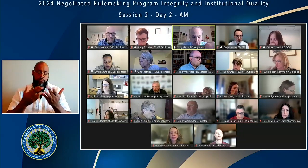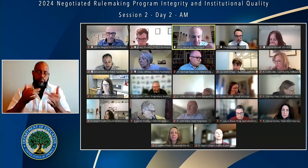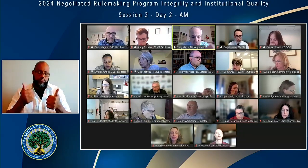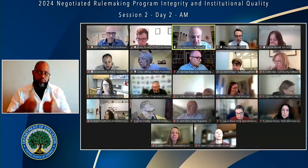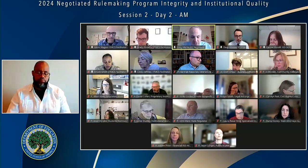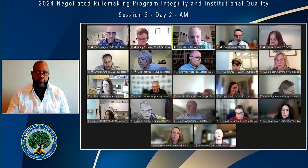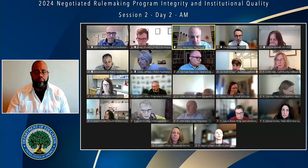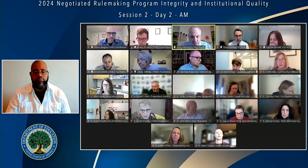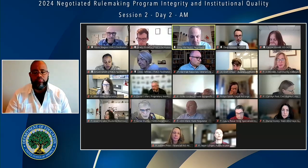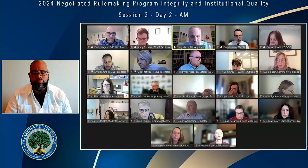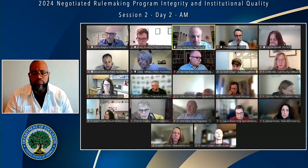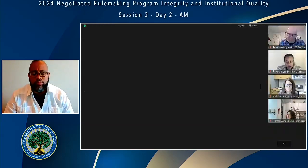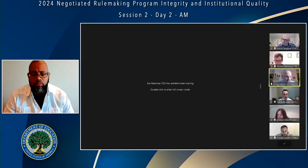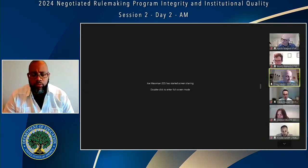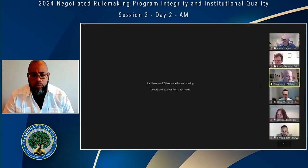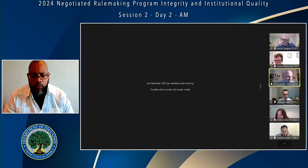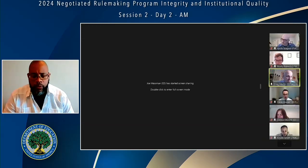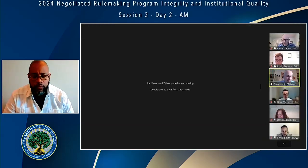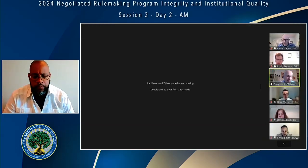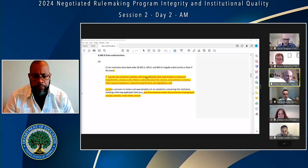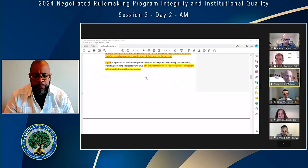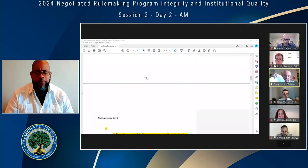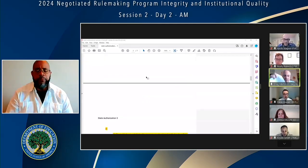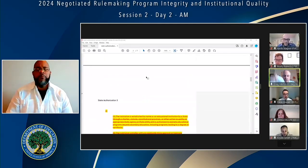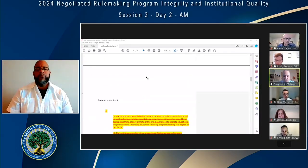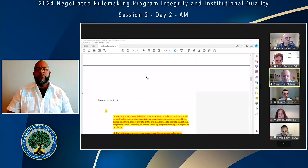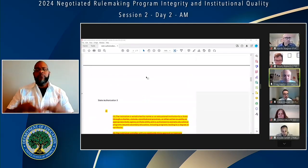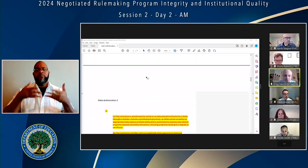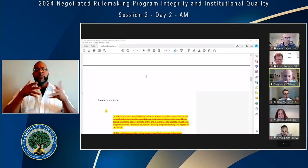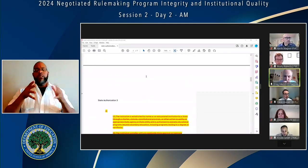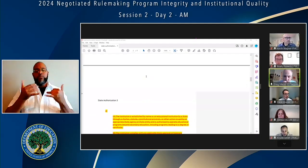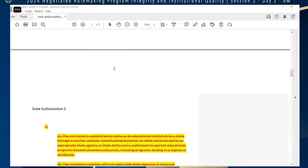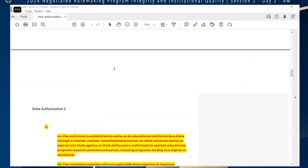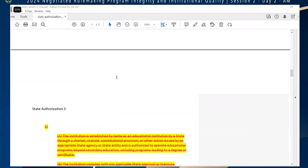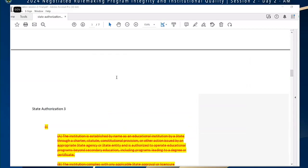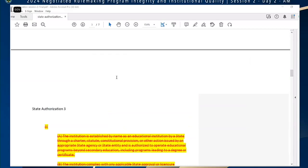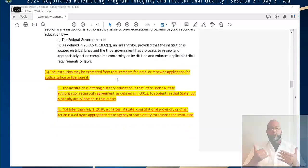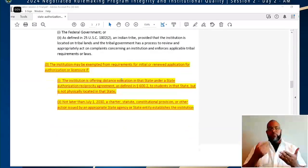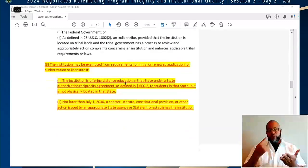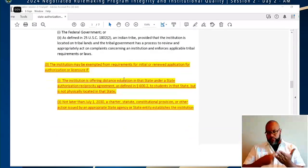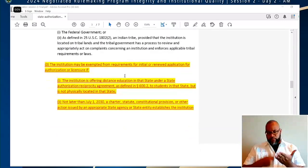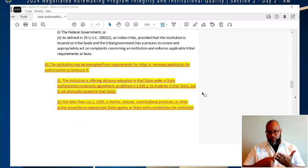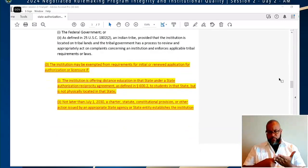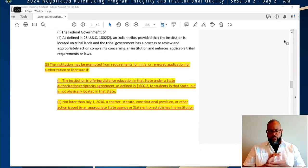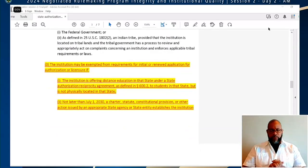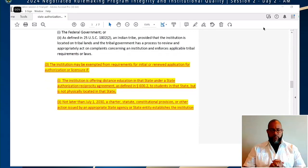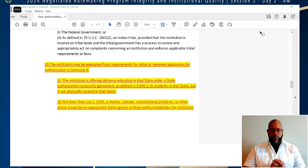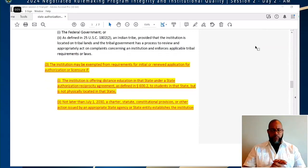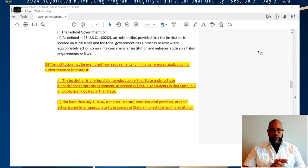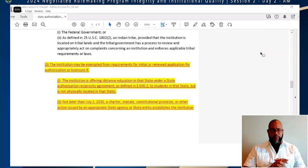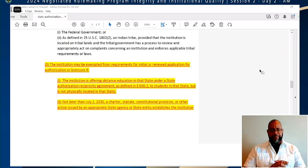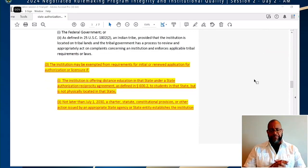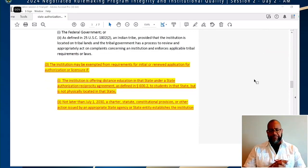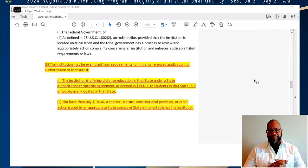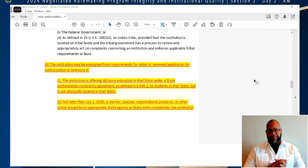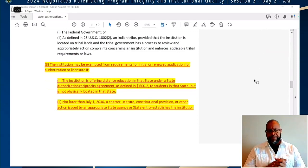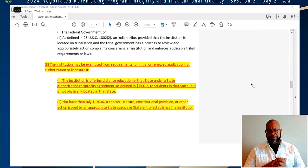Okay. So, let's go over to three again to subsection three.